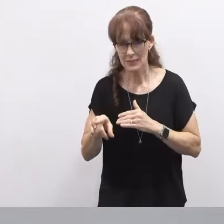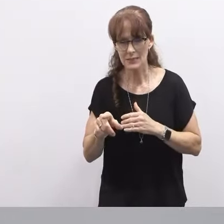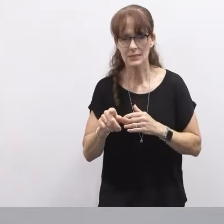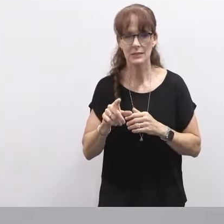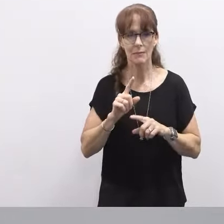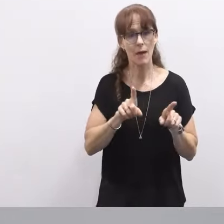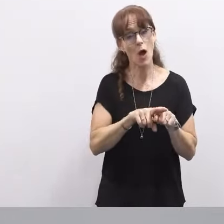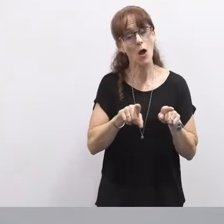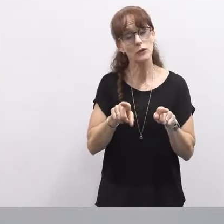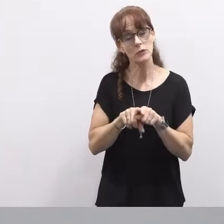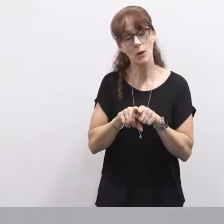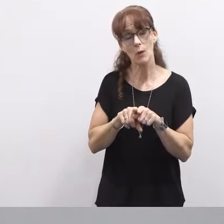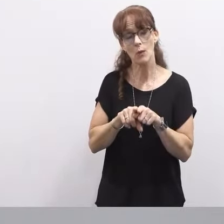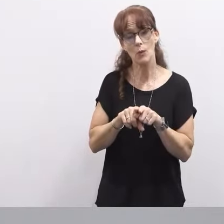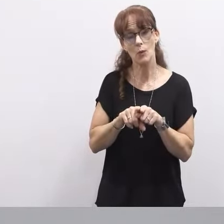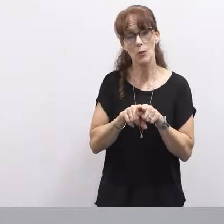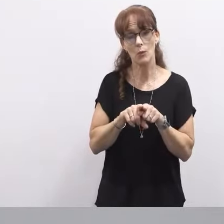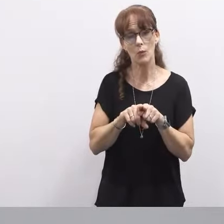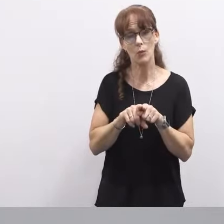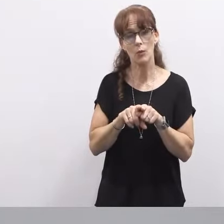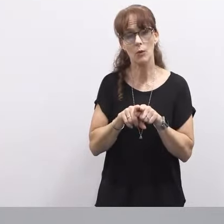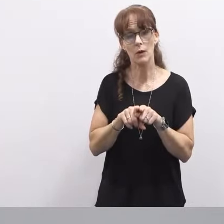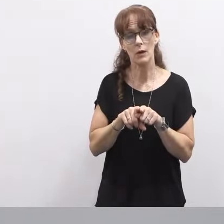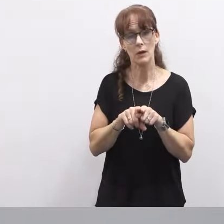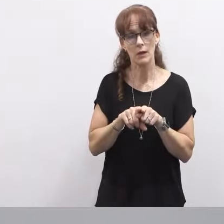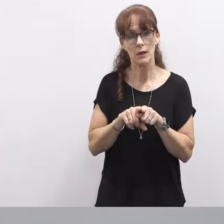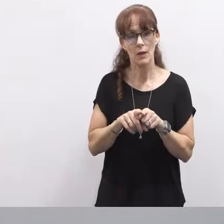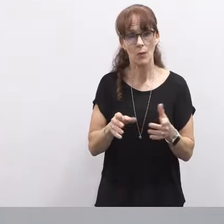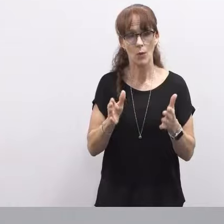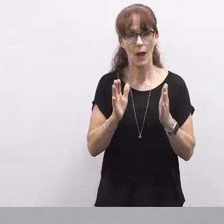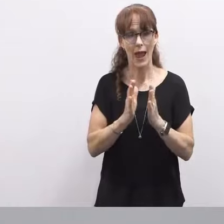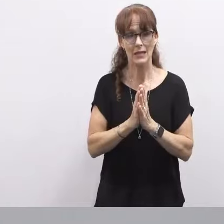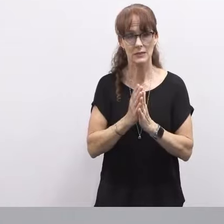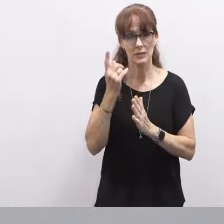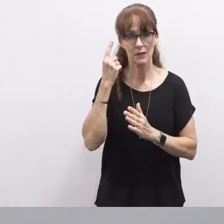but also know what we're asking for on the website.